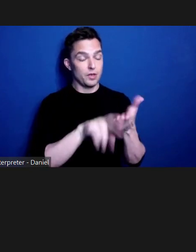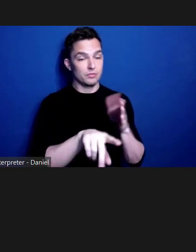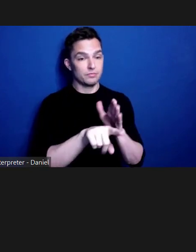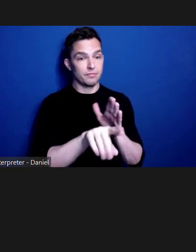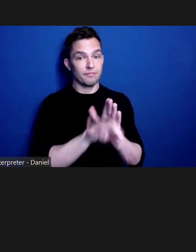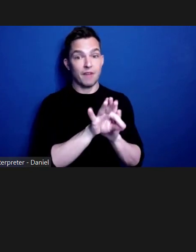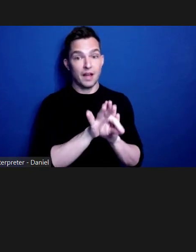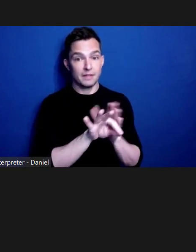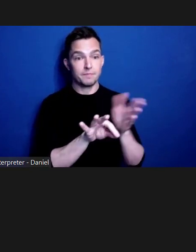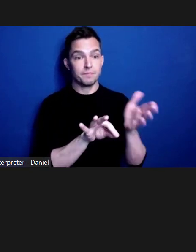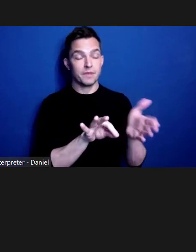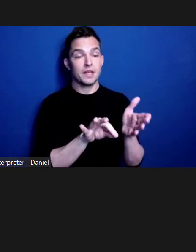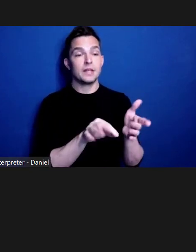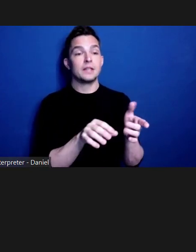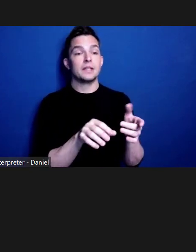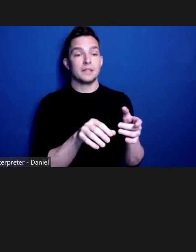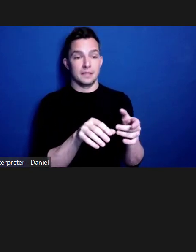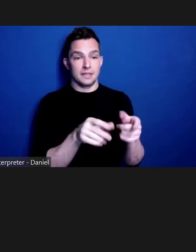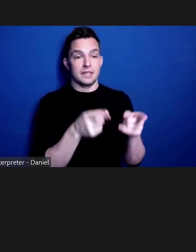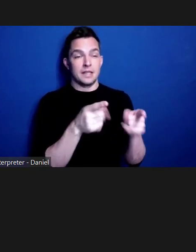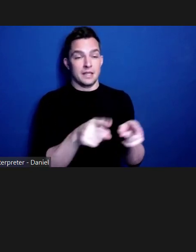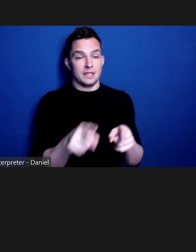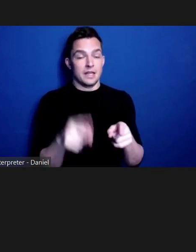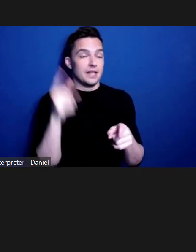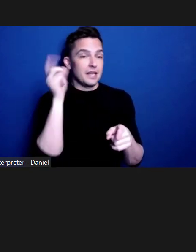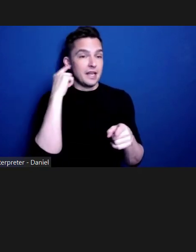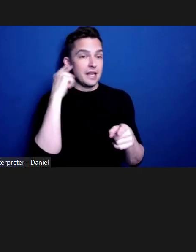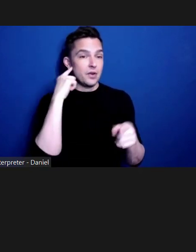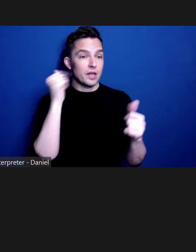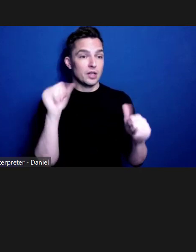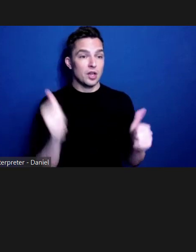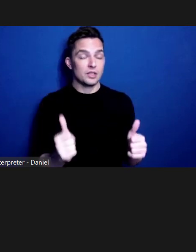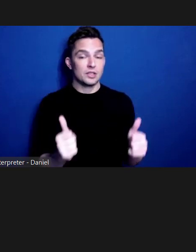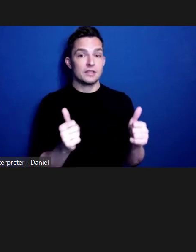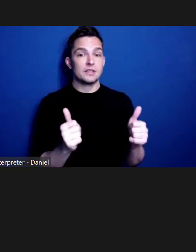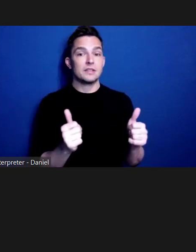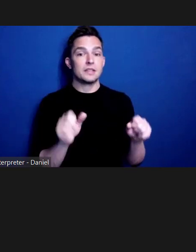doubles between birth and school age from three in 1,000 at birth